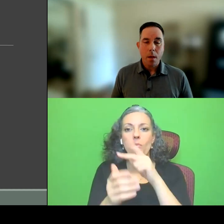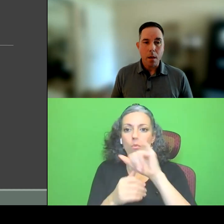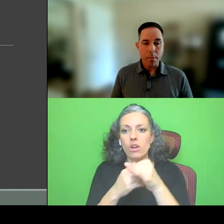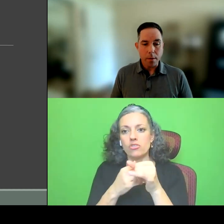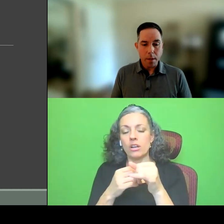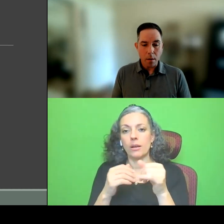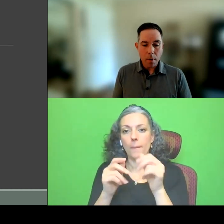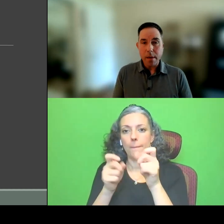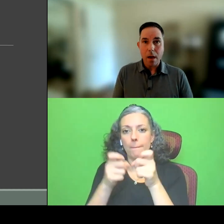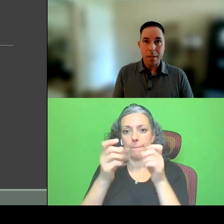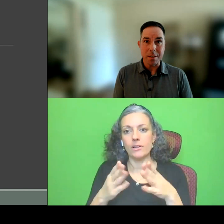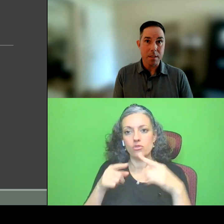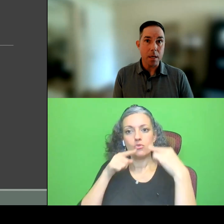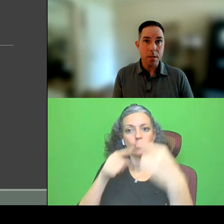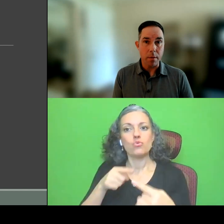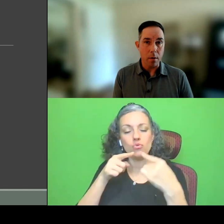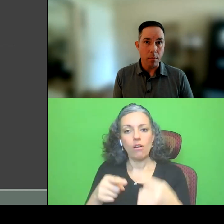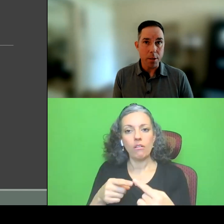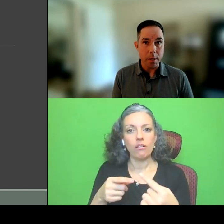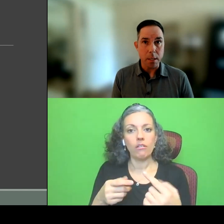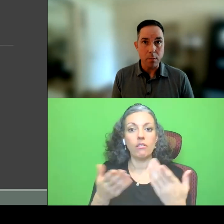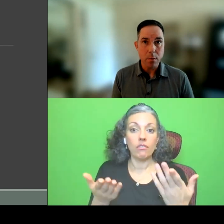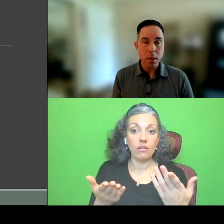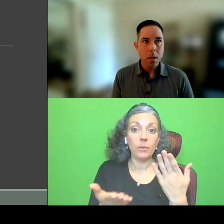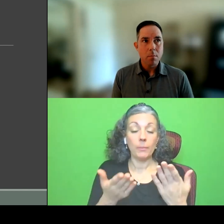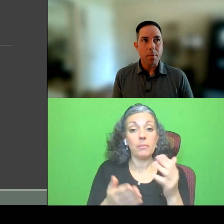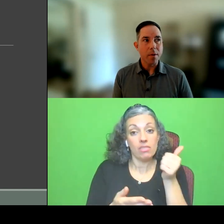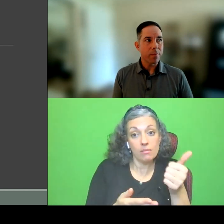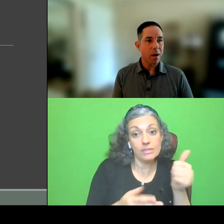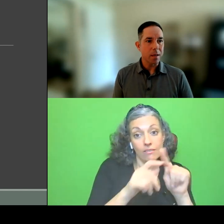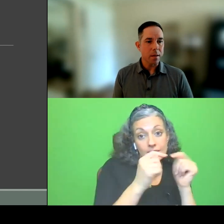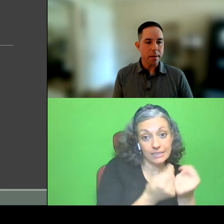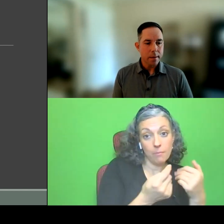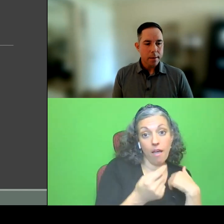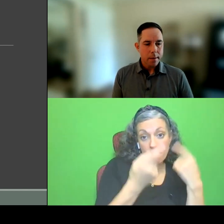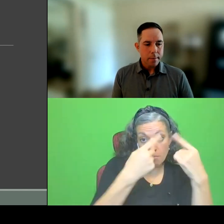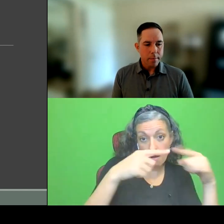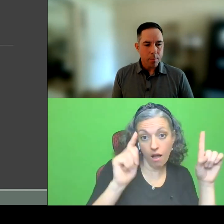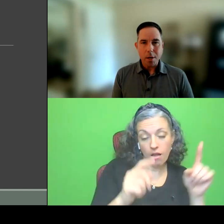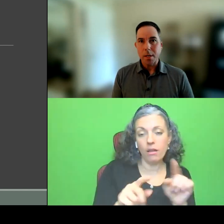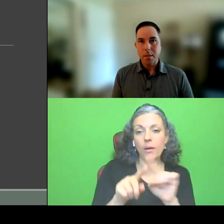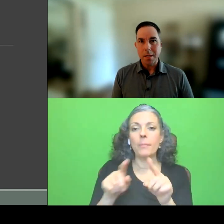They may be having success on their own project teams, but they are finding that the projects